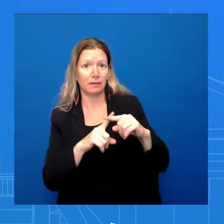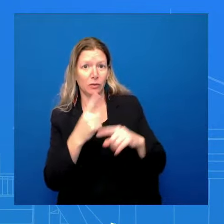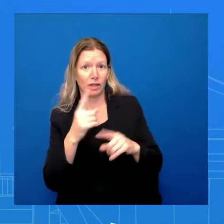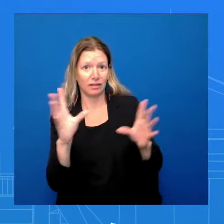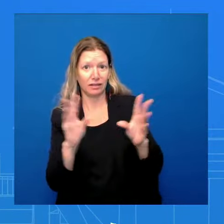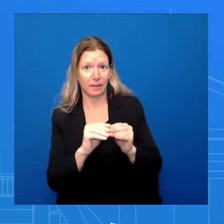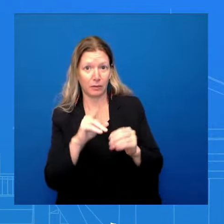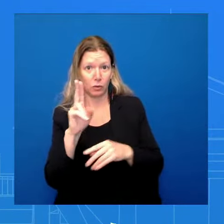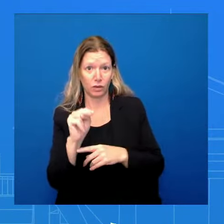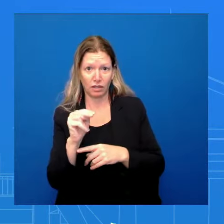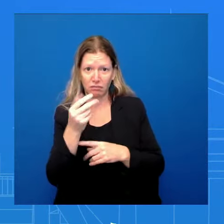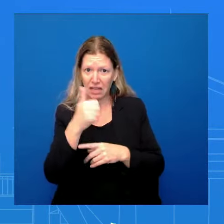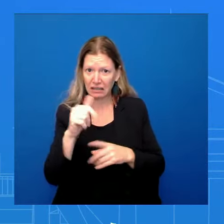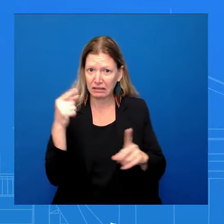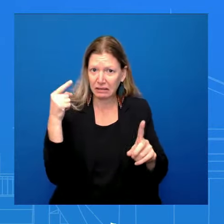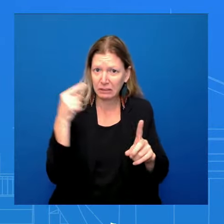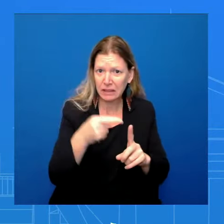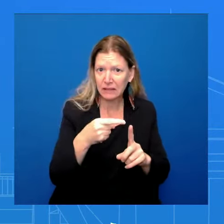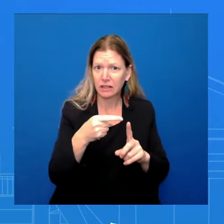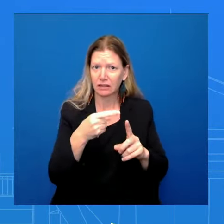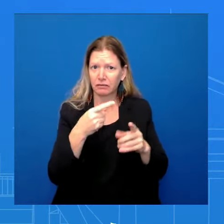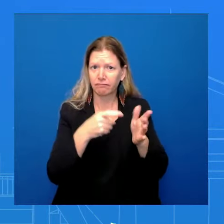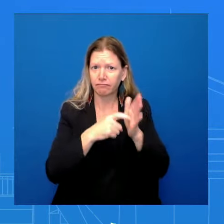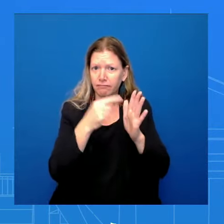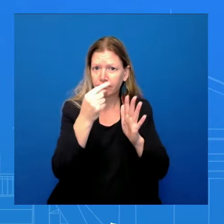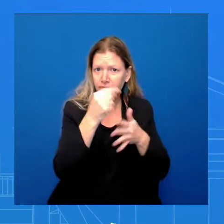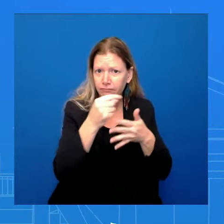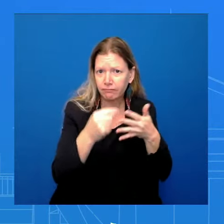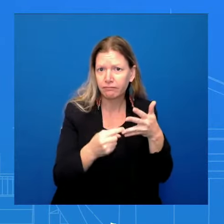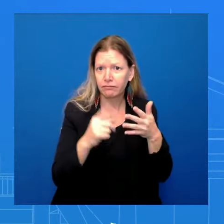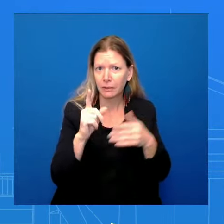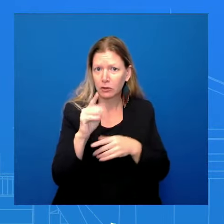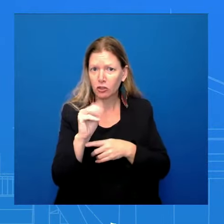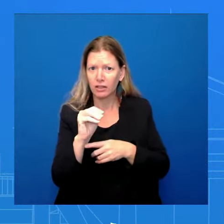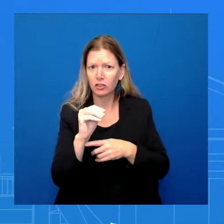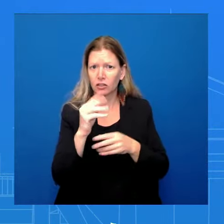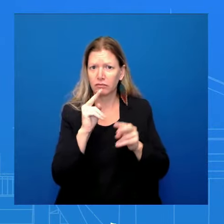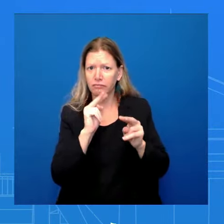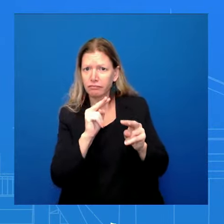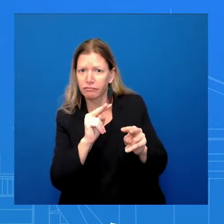And secondly, should that be viewed as a signal to China that this -- this summit is happening?